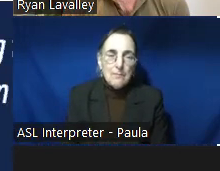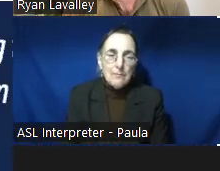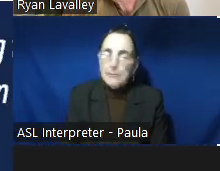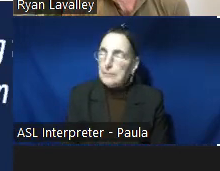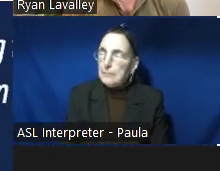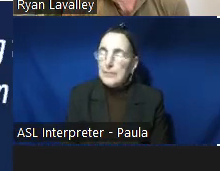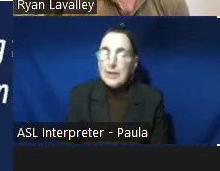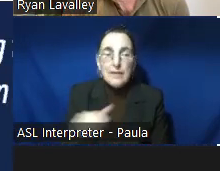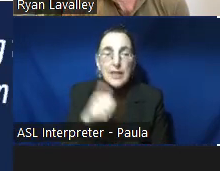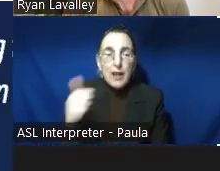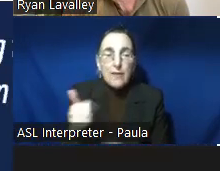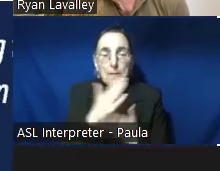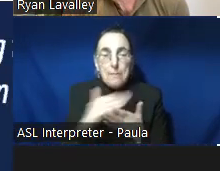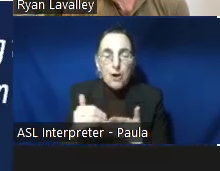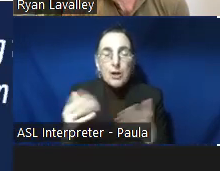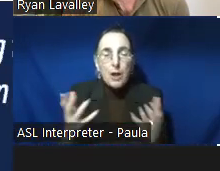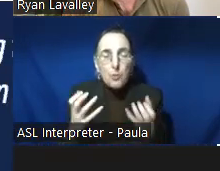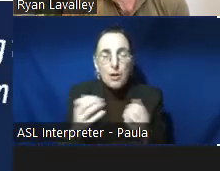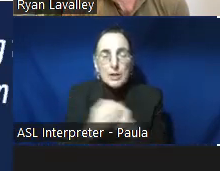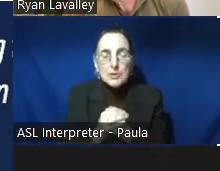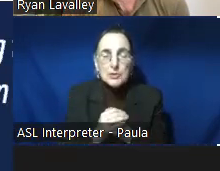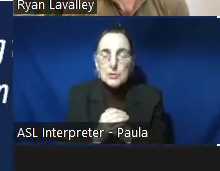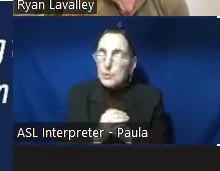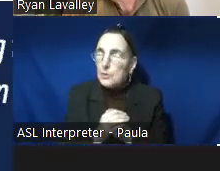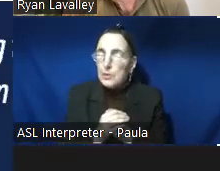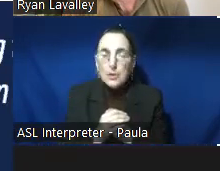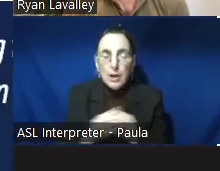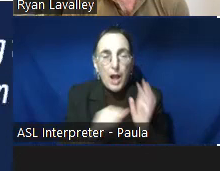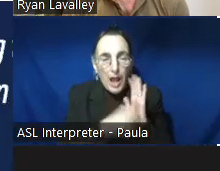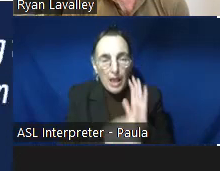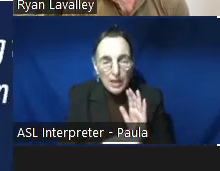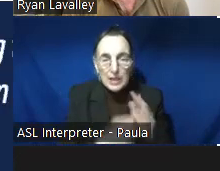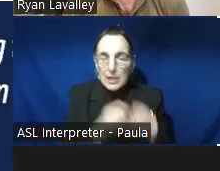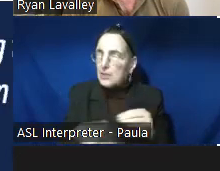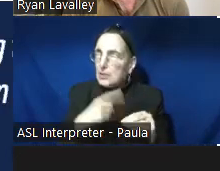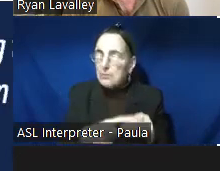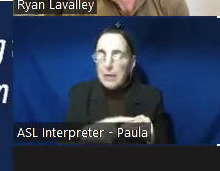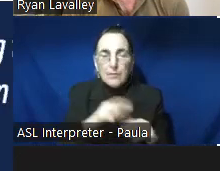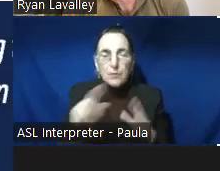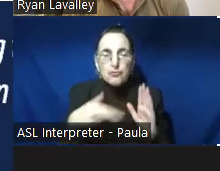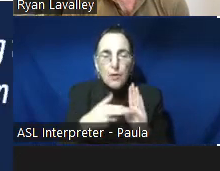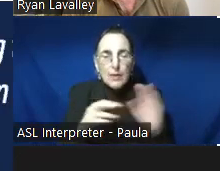The other piece I want to highlight is around the role of evaluation. As Ryan mentioned,